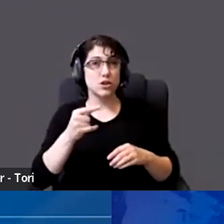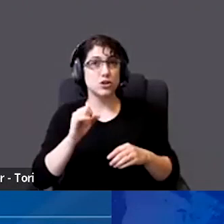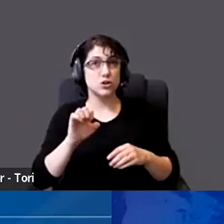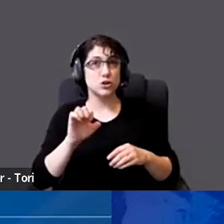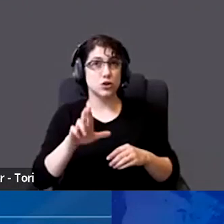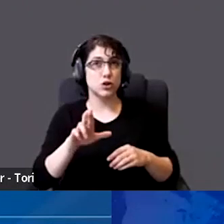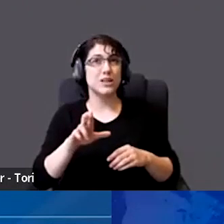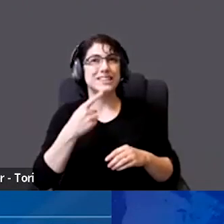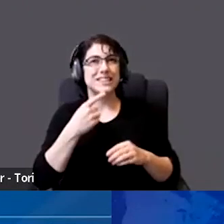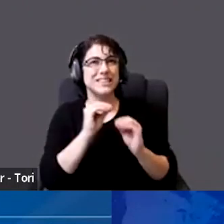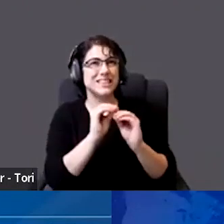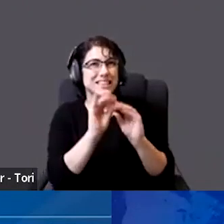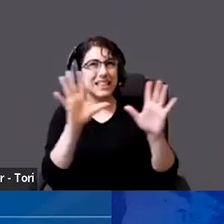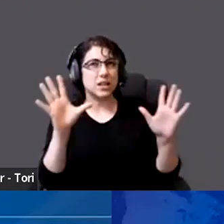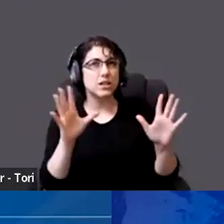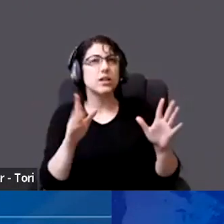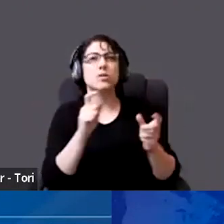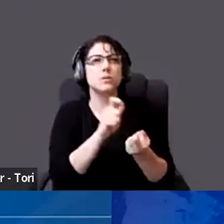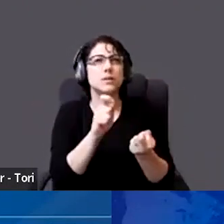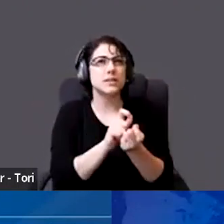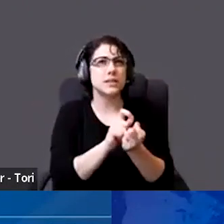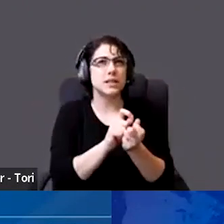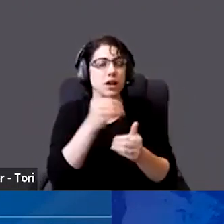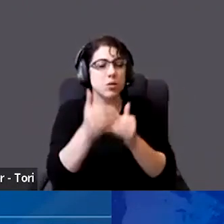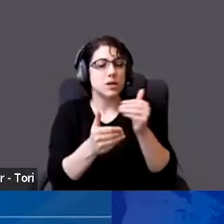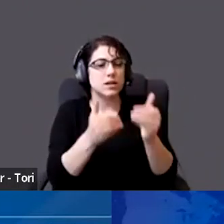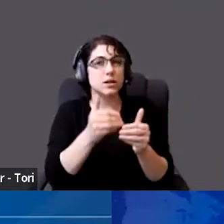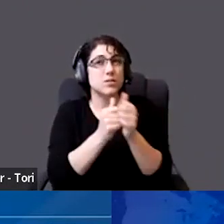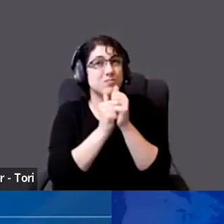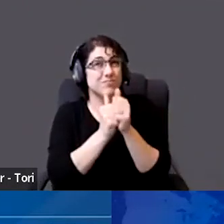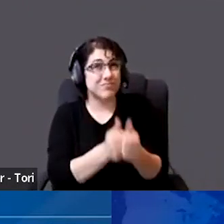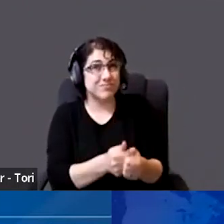that there are certain procedures that must be followed in order to apply to either one of the other groups.